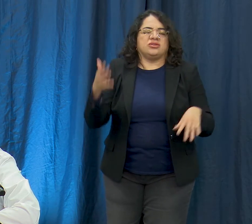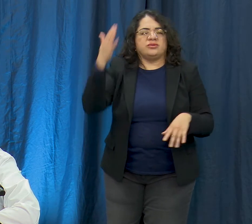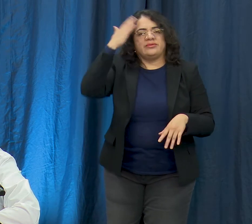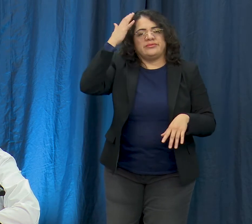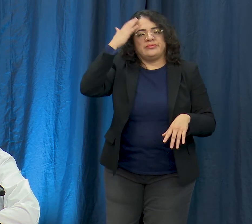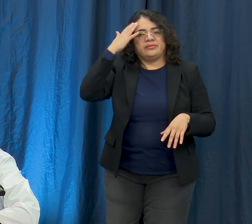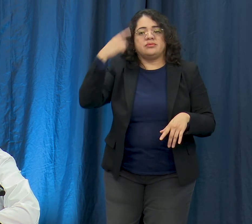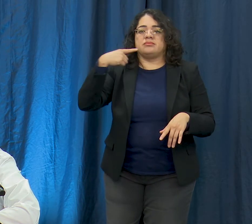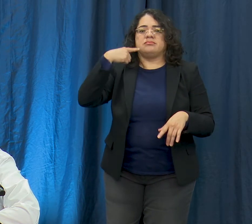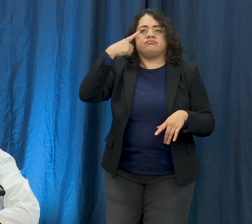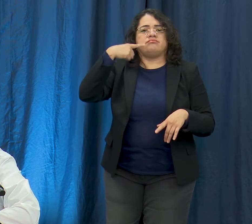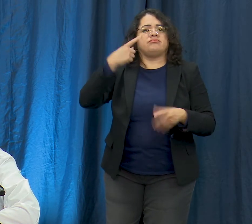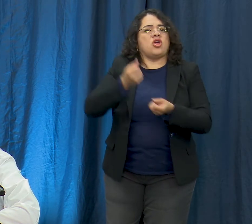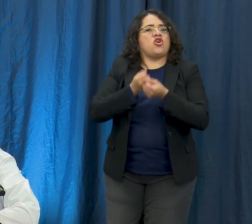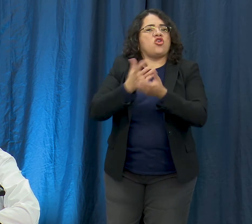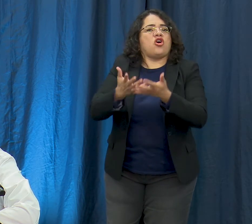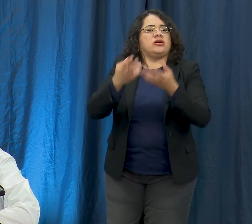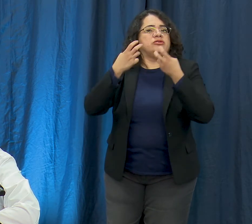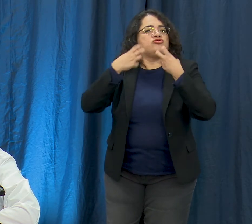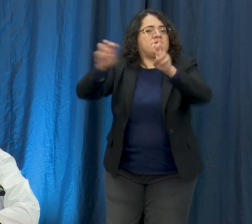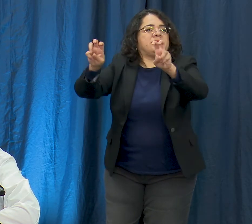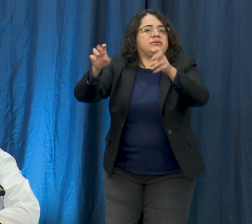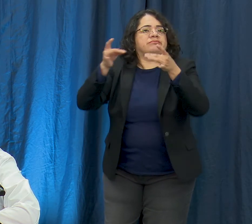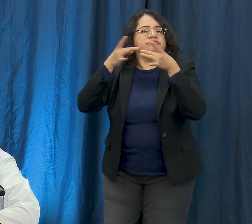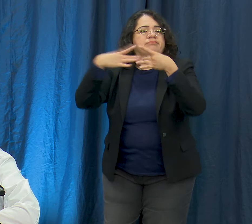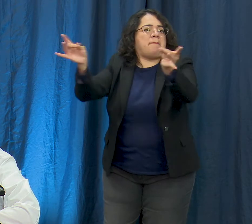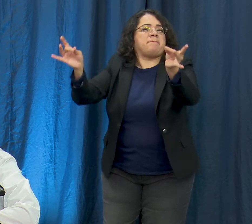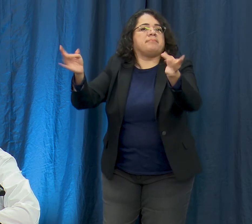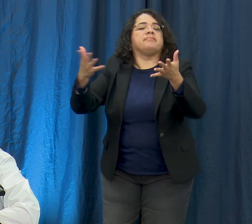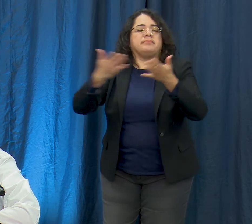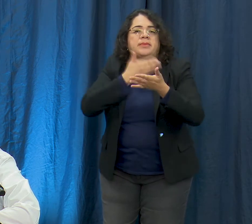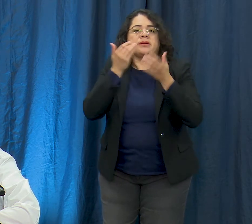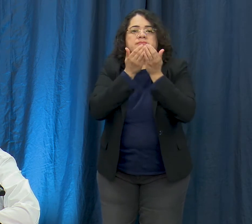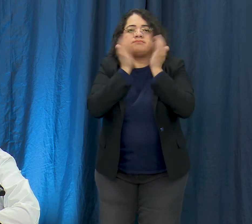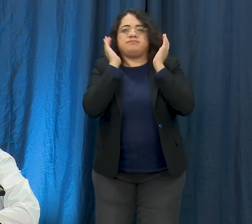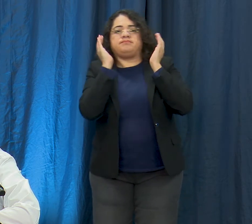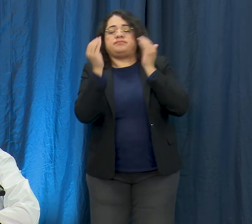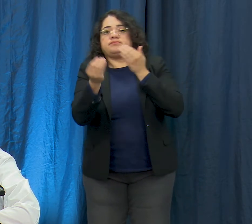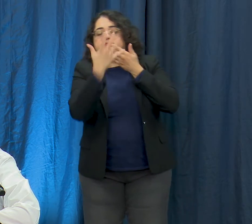that. It provides a barrier to those droplets getting out and infecting